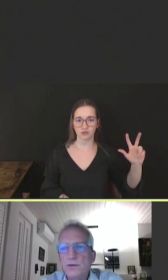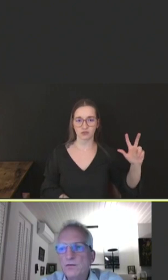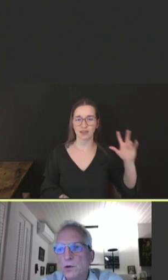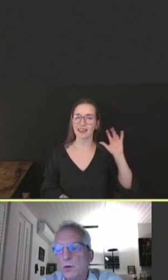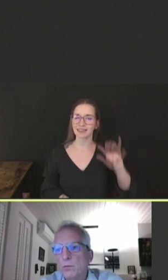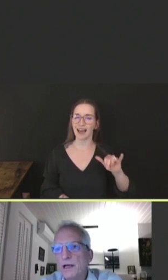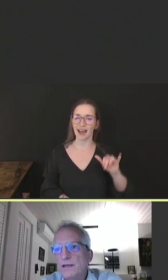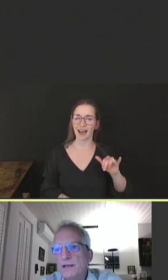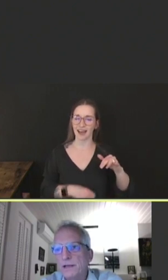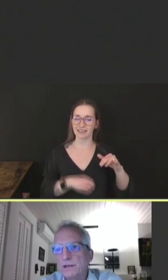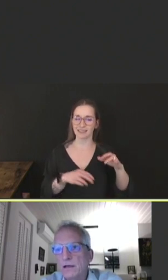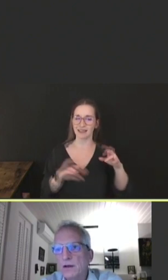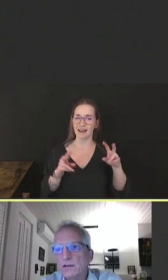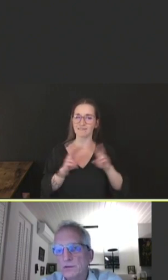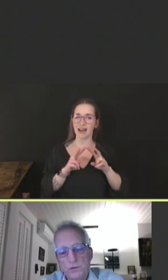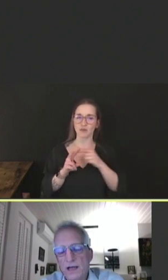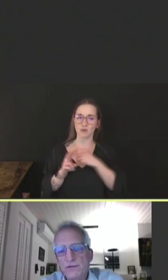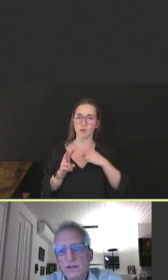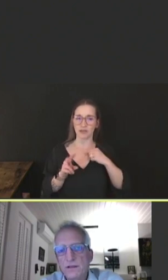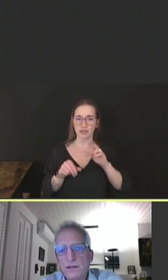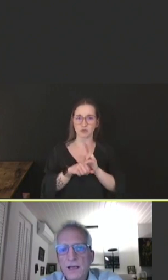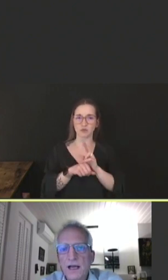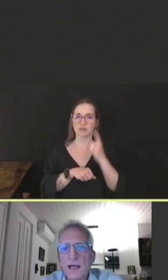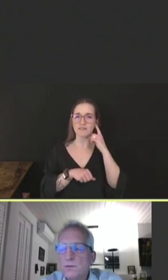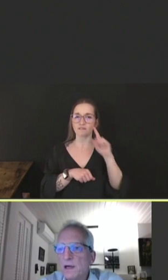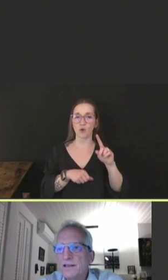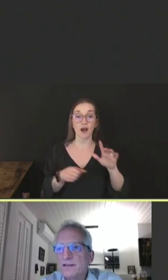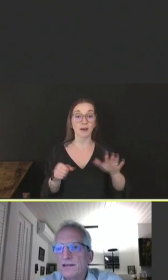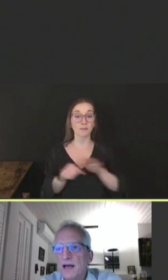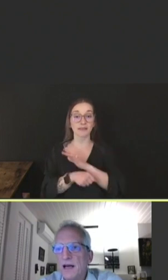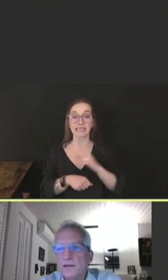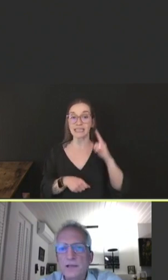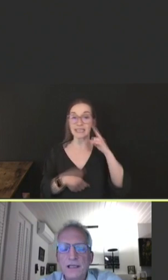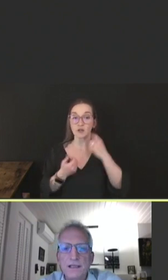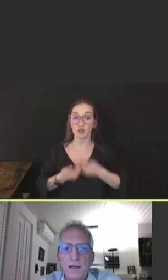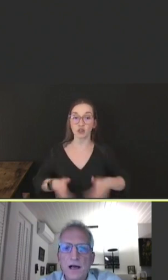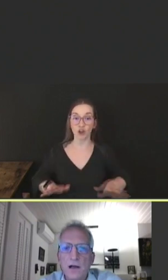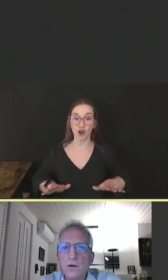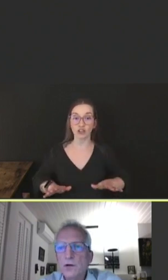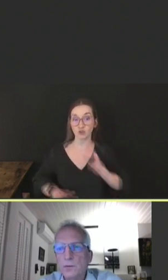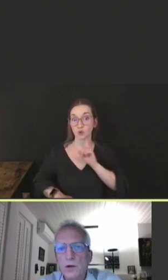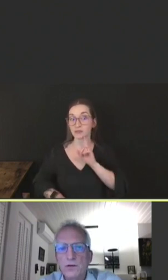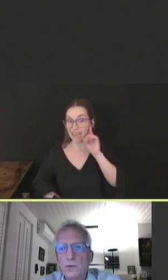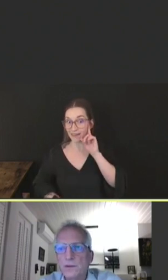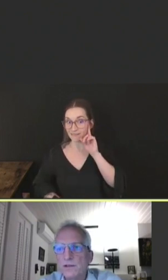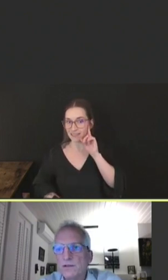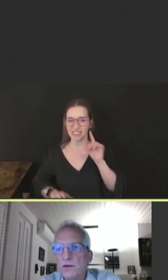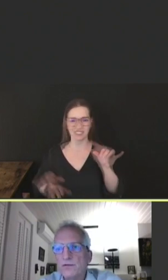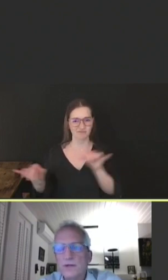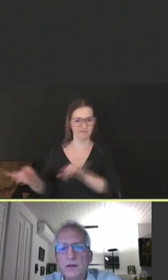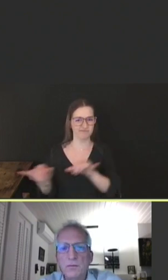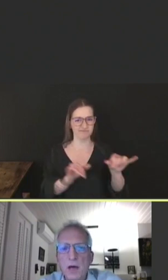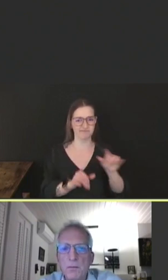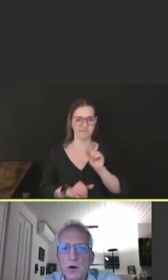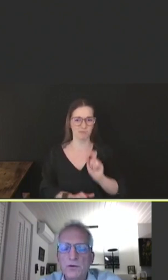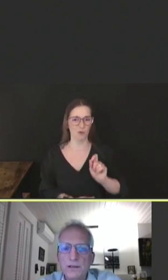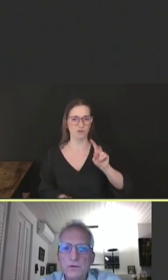use for complete hearing loss, so deafness, as well as the long-term consequences of moderate